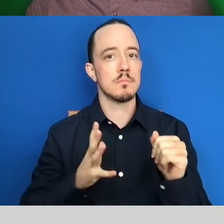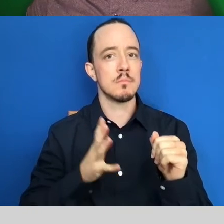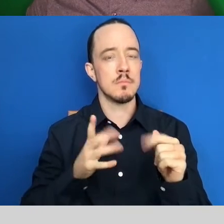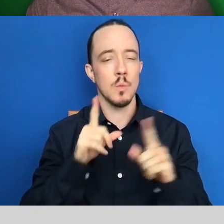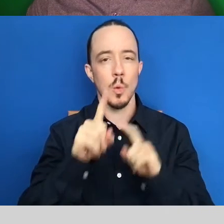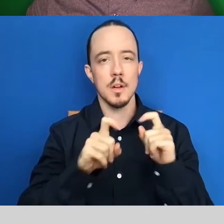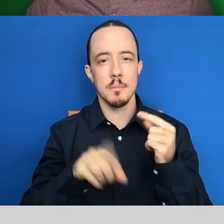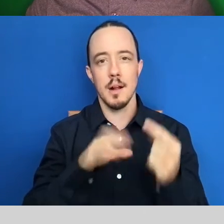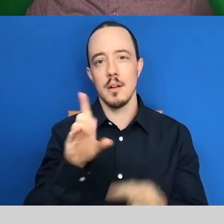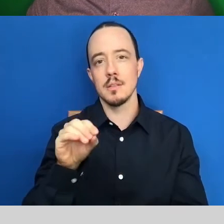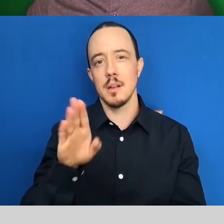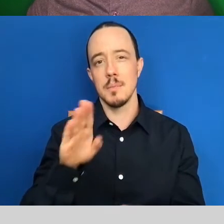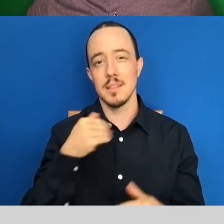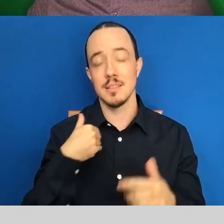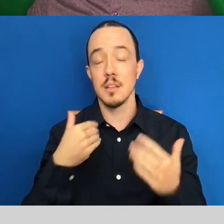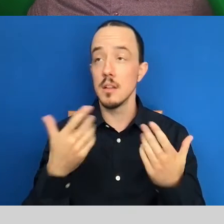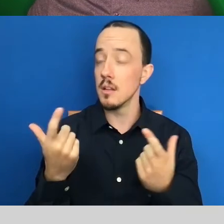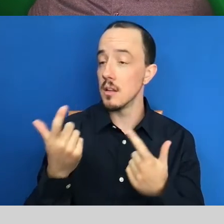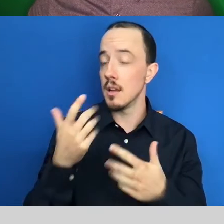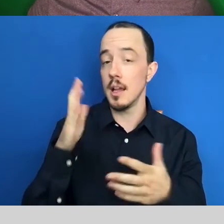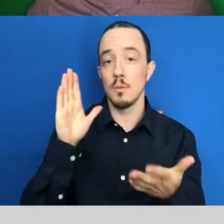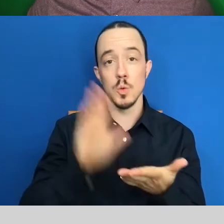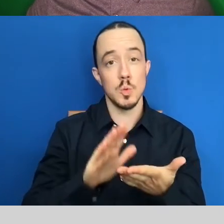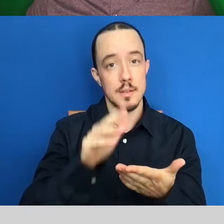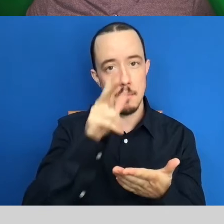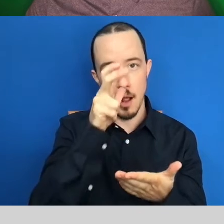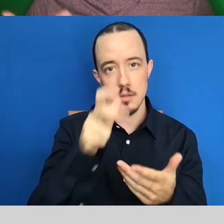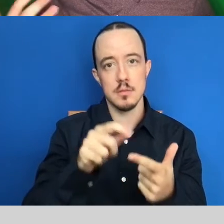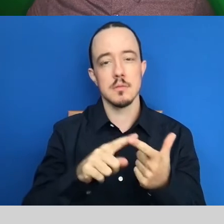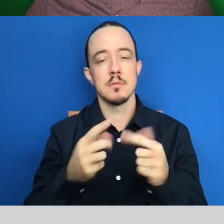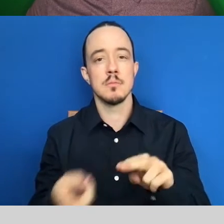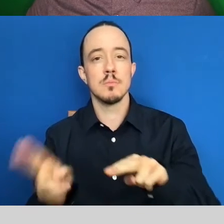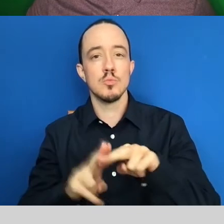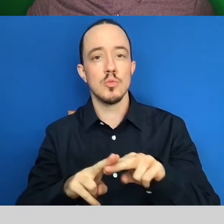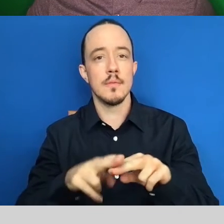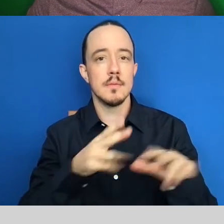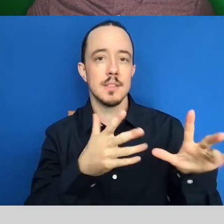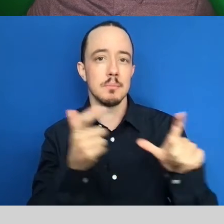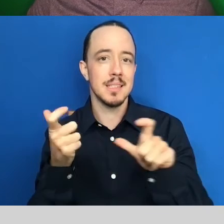This power reduces bugs, improves adherence to conventions, speeds of activities